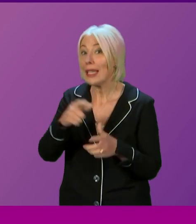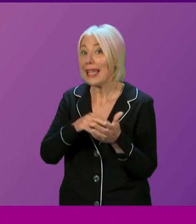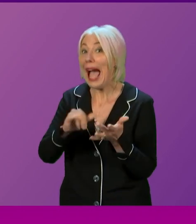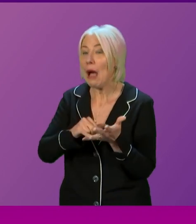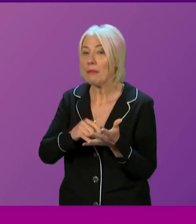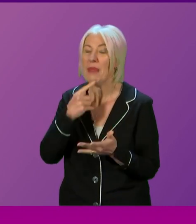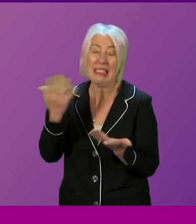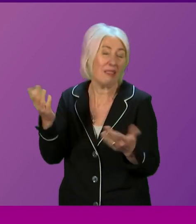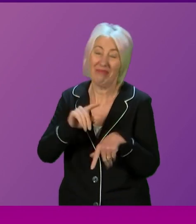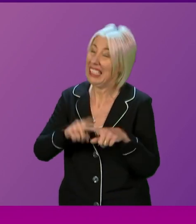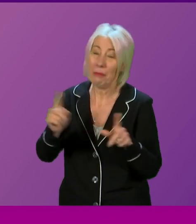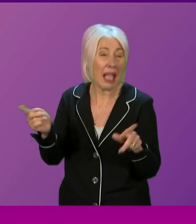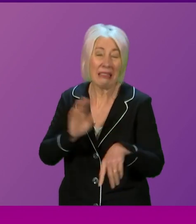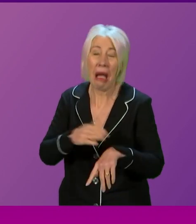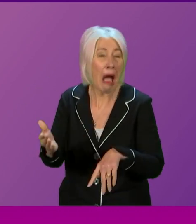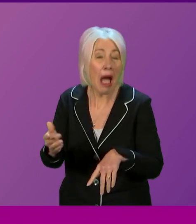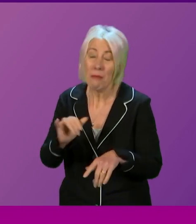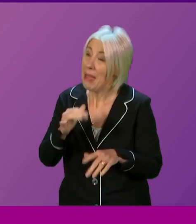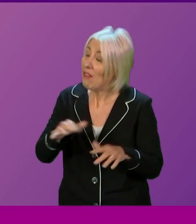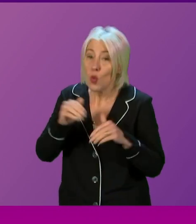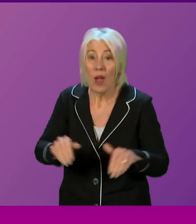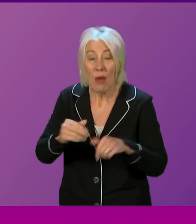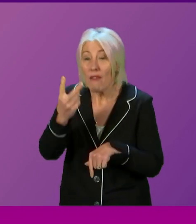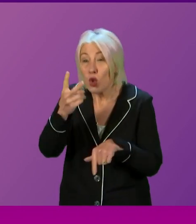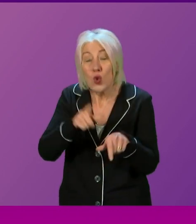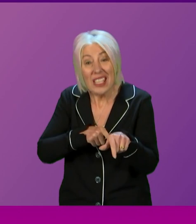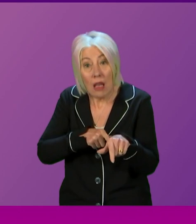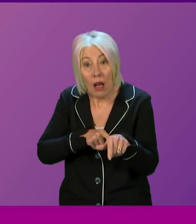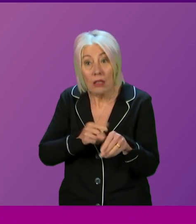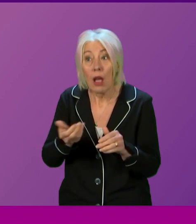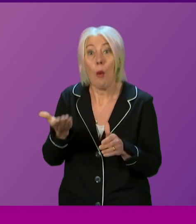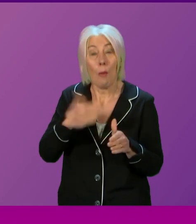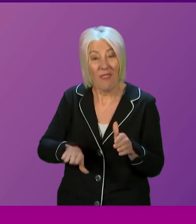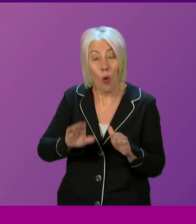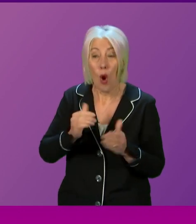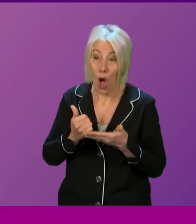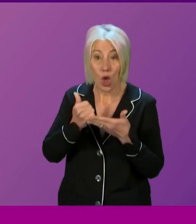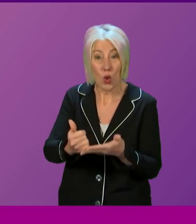They told her that it could be another two years before Charlie receives the support that he needs.